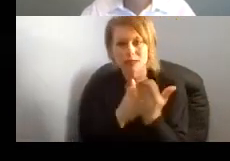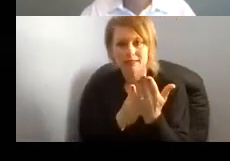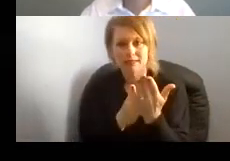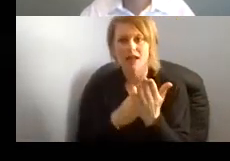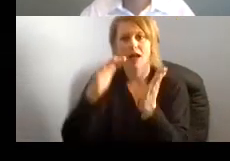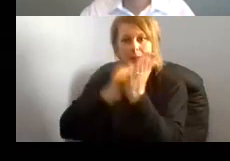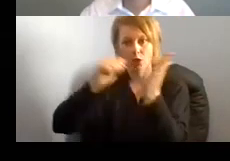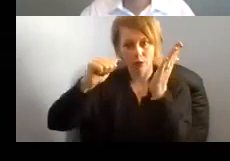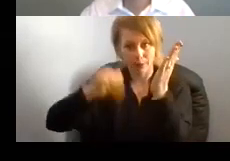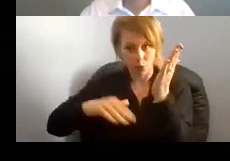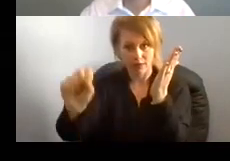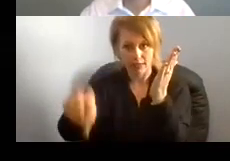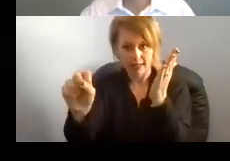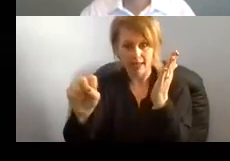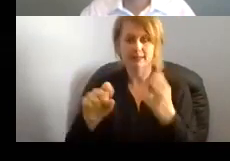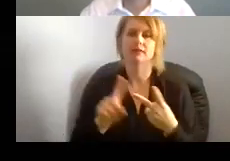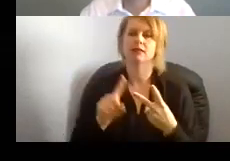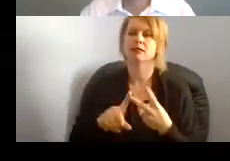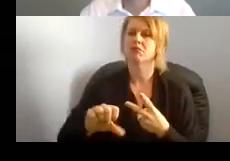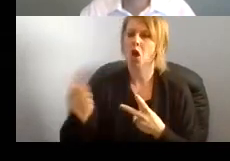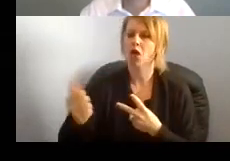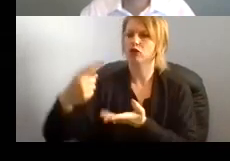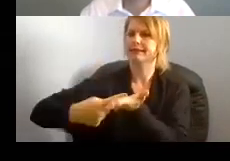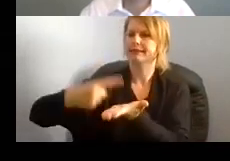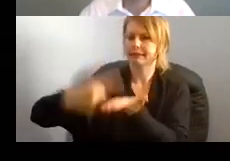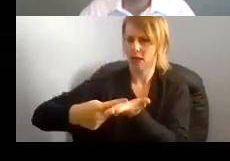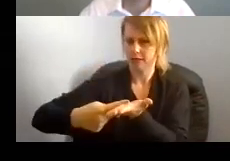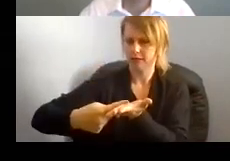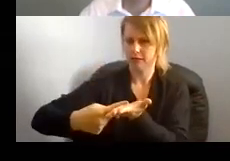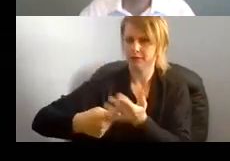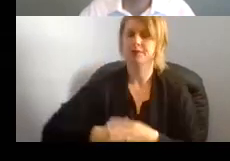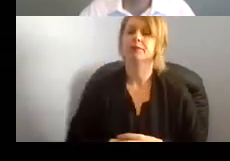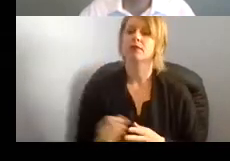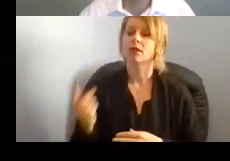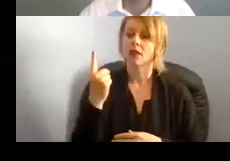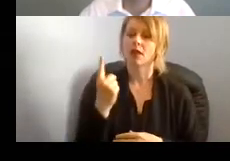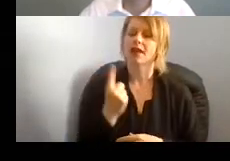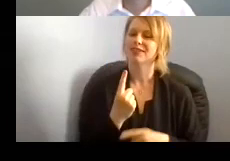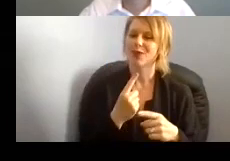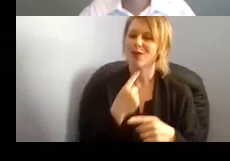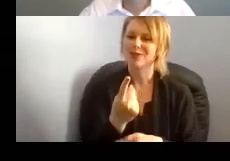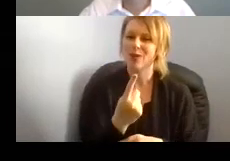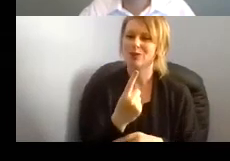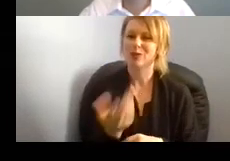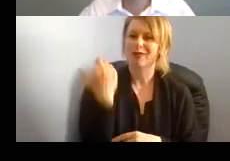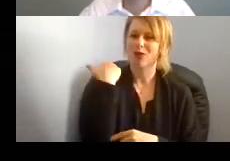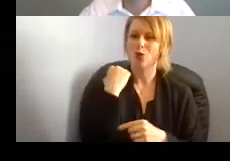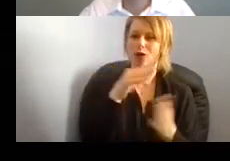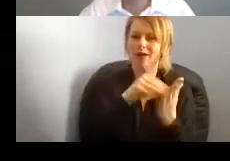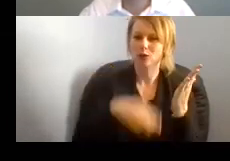Others, you just discuss. And, you know, I told you I was interviewed by one of the students from the school where there was a mass